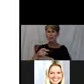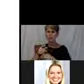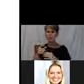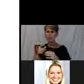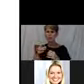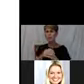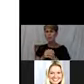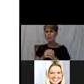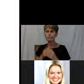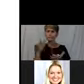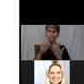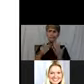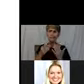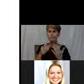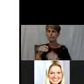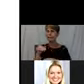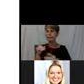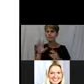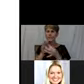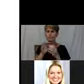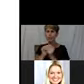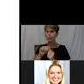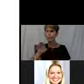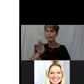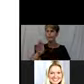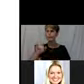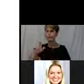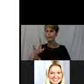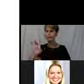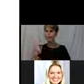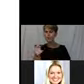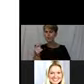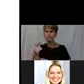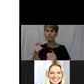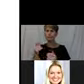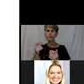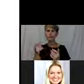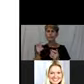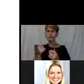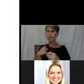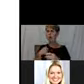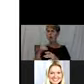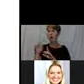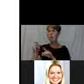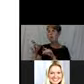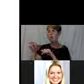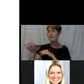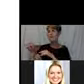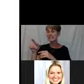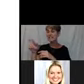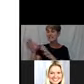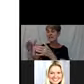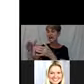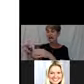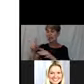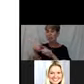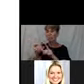or some sort of revenue stream. Where it's like you know we've been going to see those guys, but if we just park ourselves at this shower event,